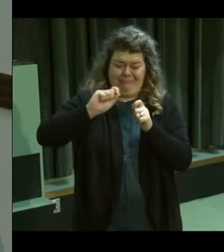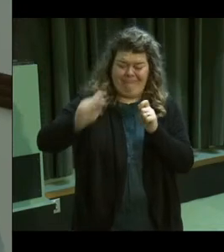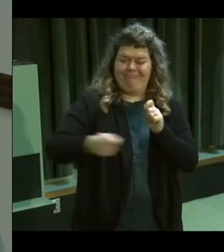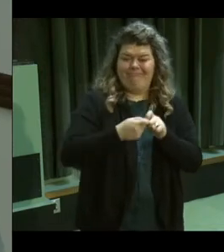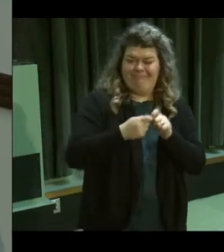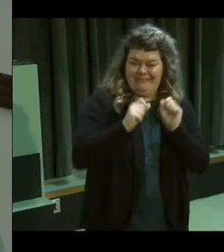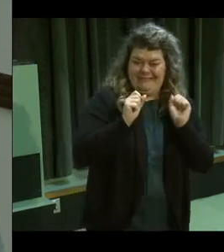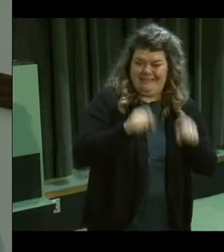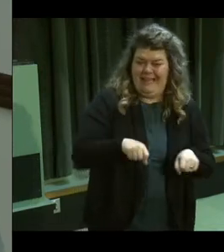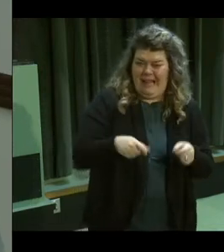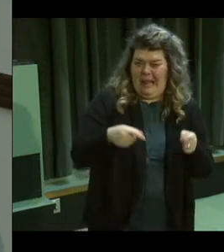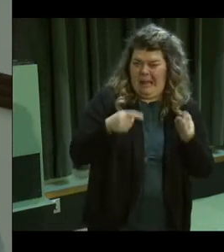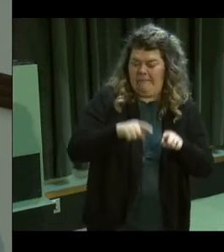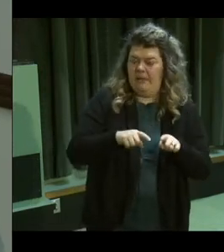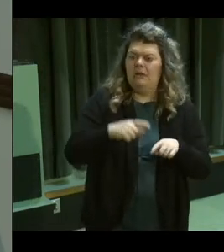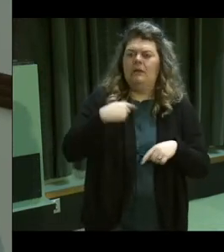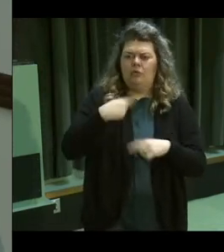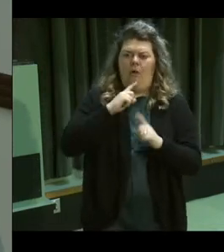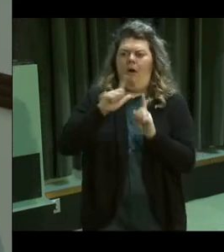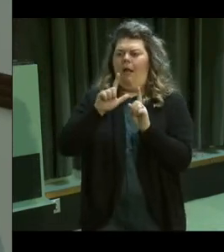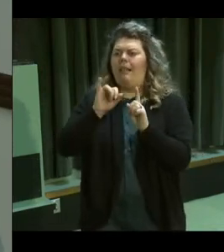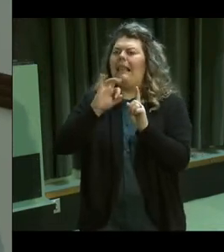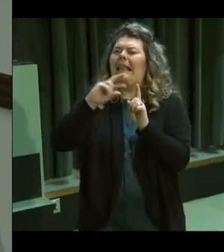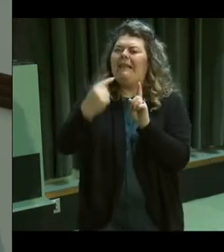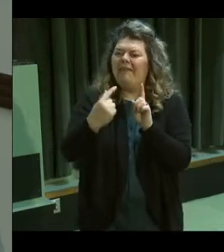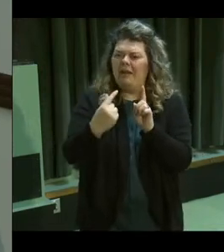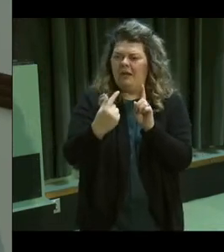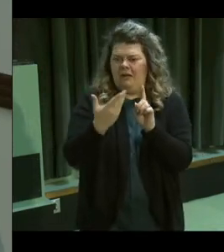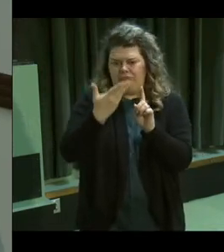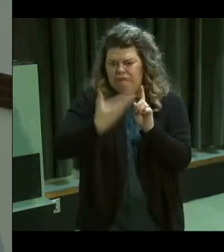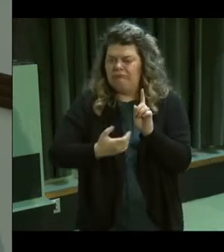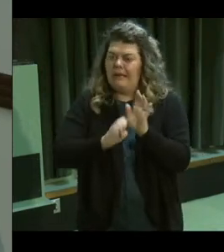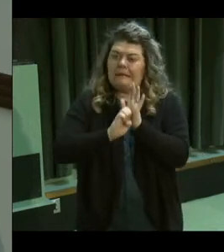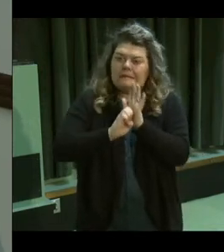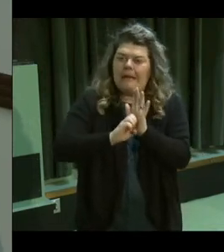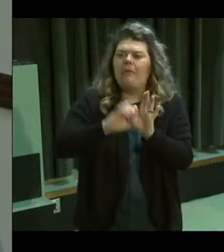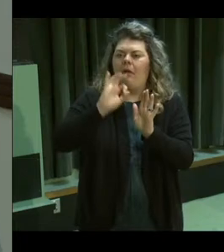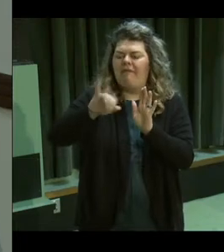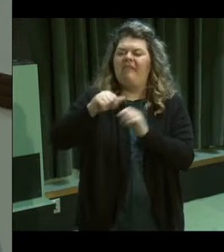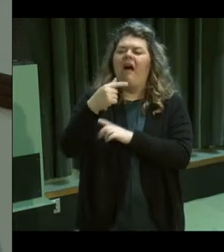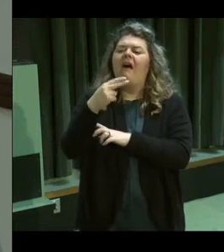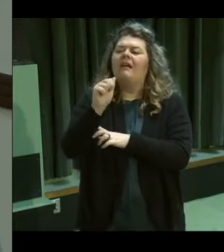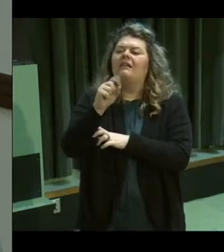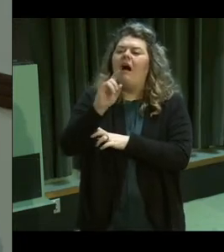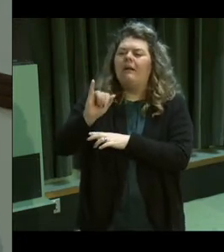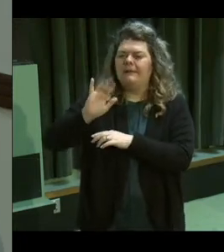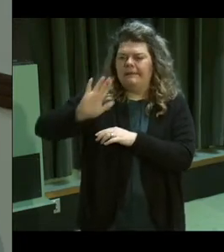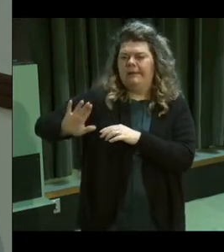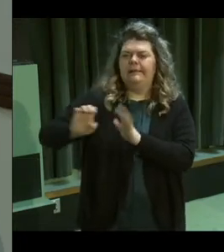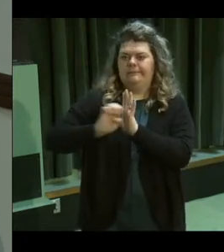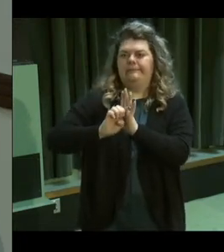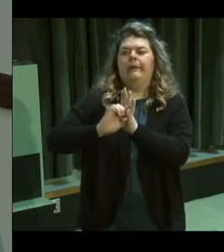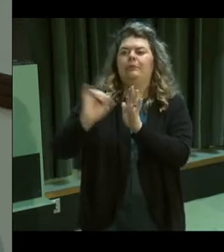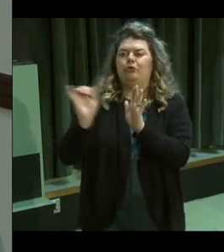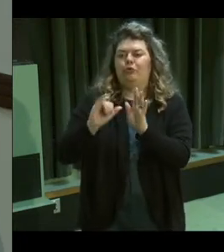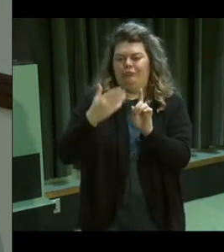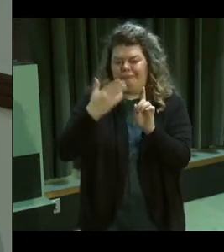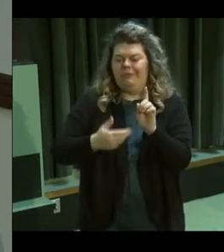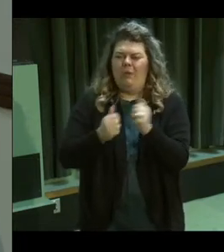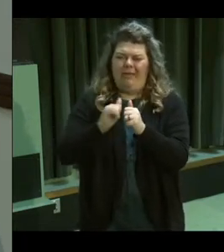today as a living example of the Gandhian tradition, with its